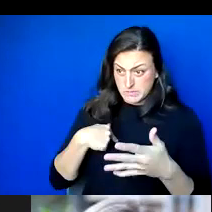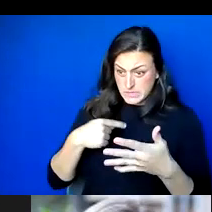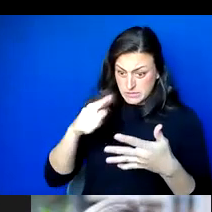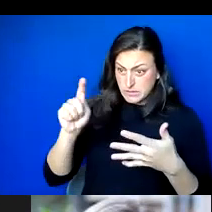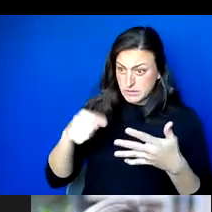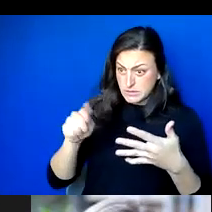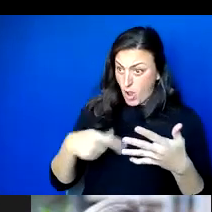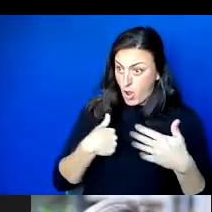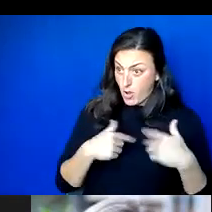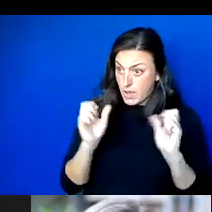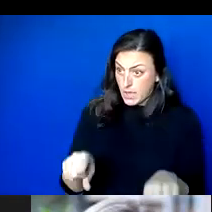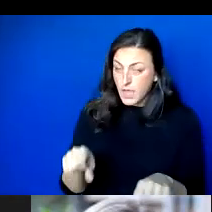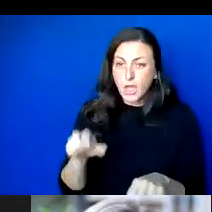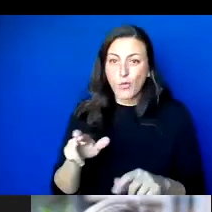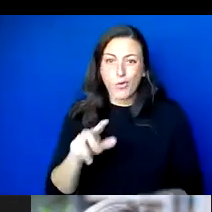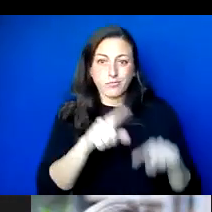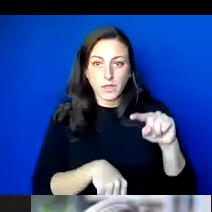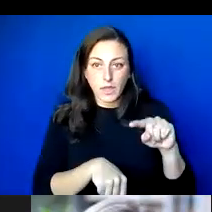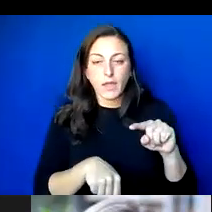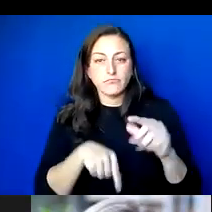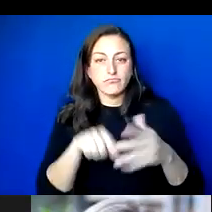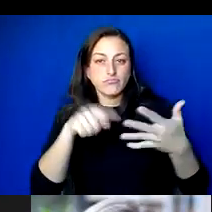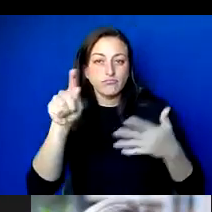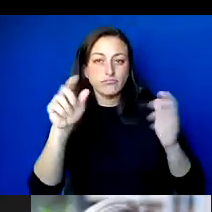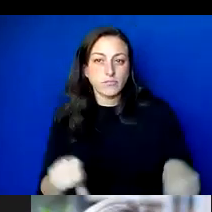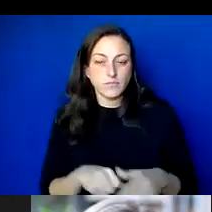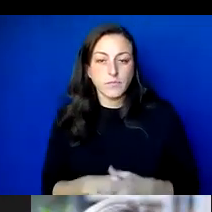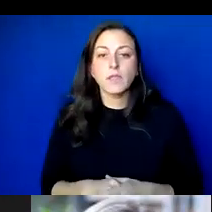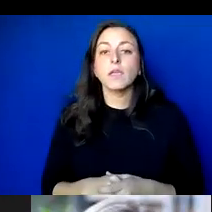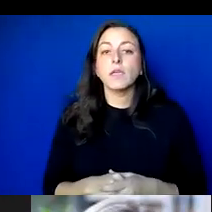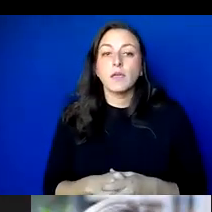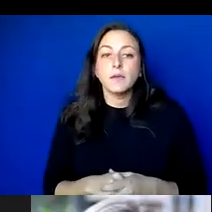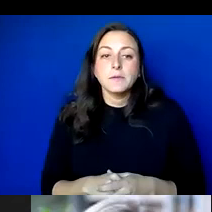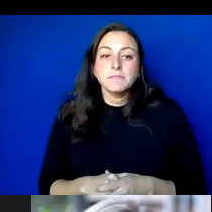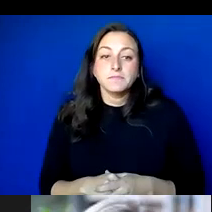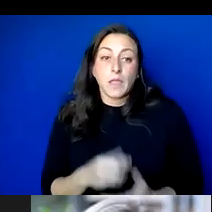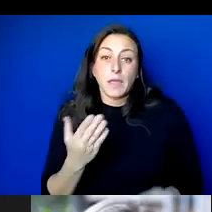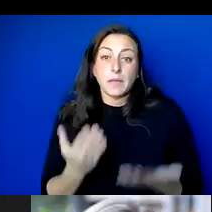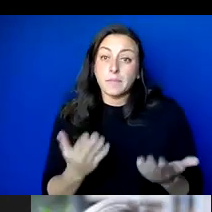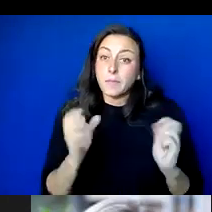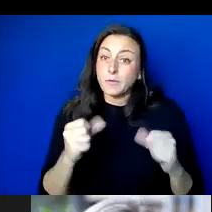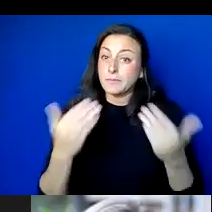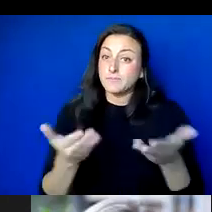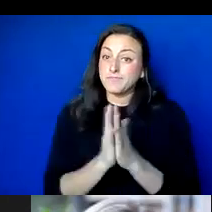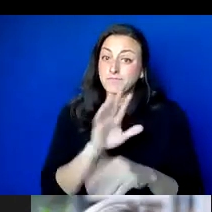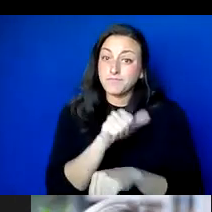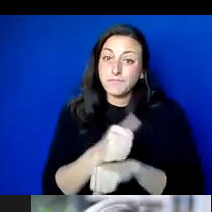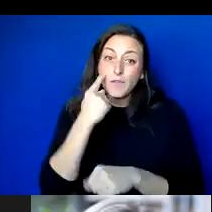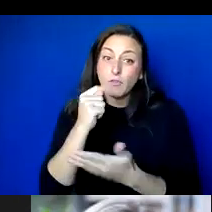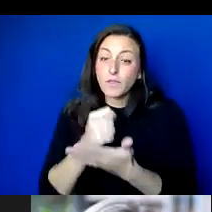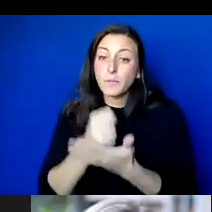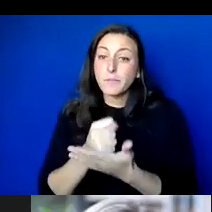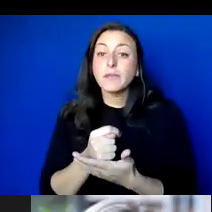one can get signed up for one of these therapies. So when the state started doing this work,